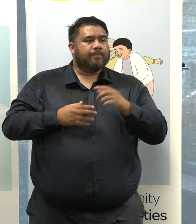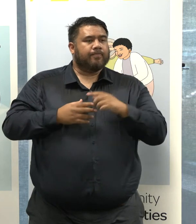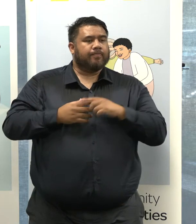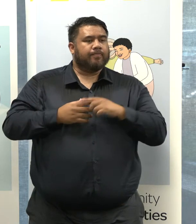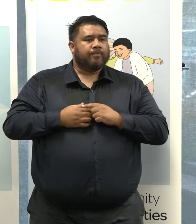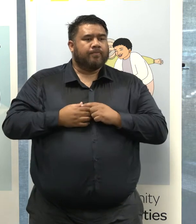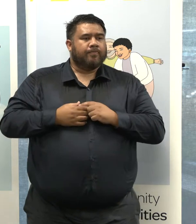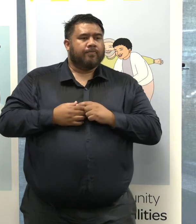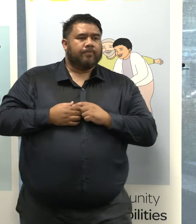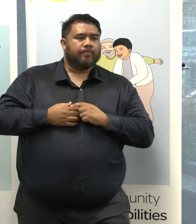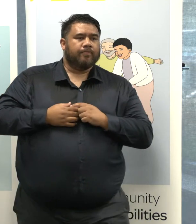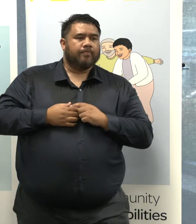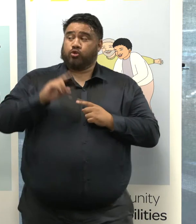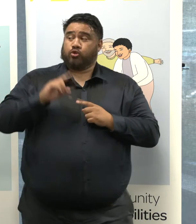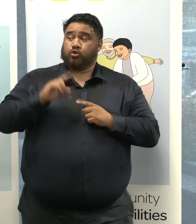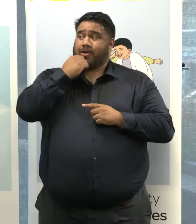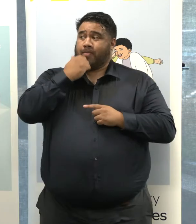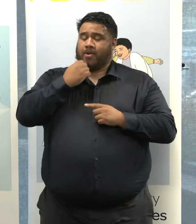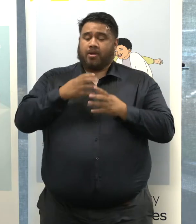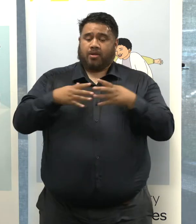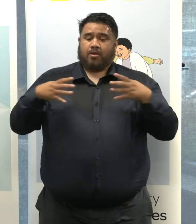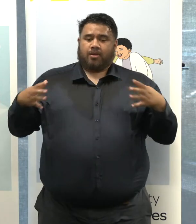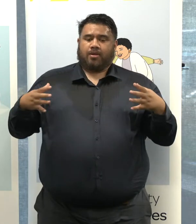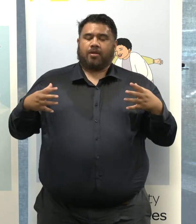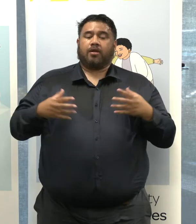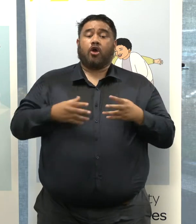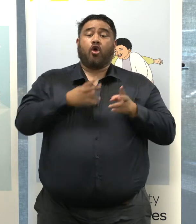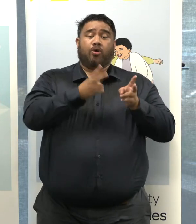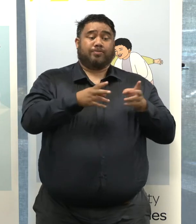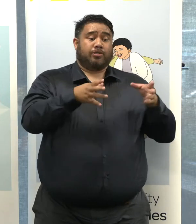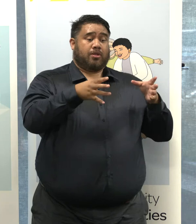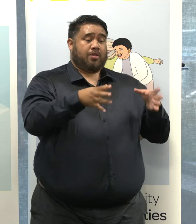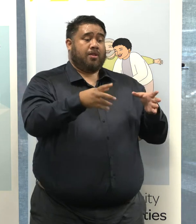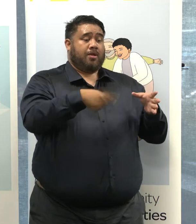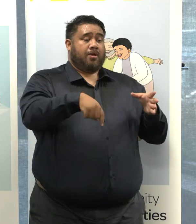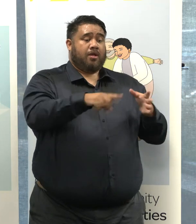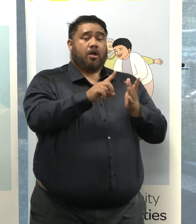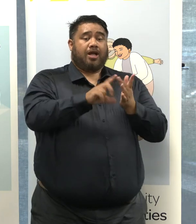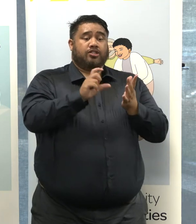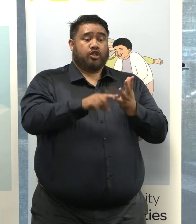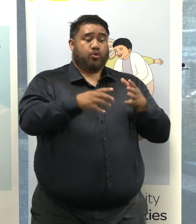of the country because that is where the outbreak really took